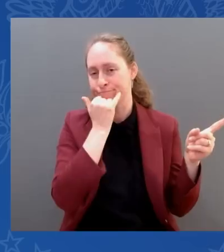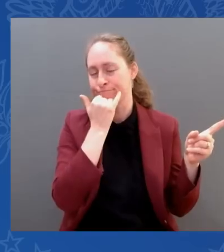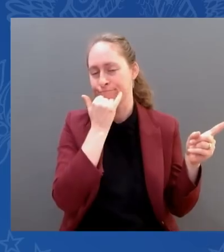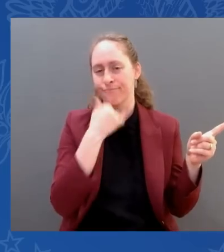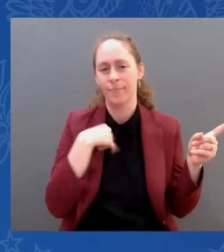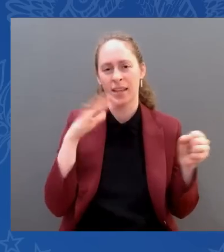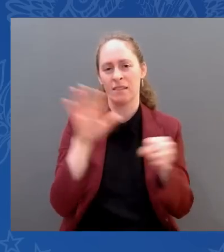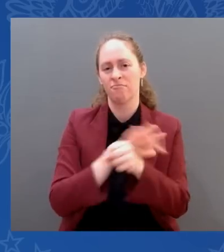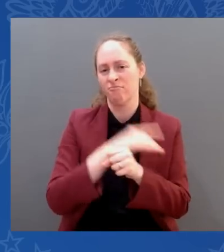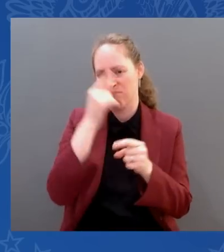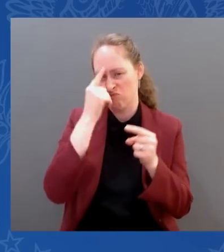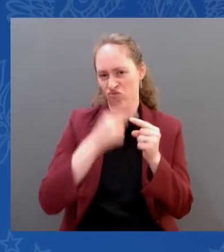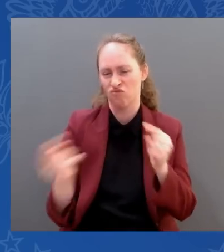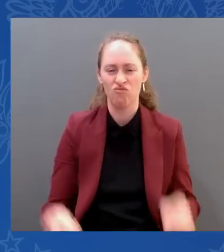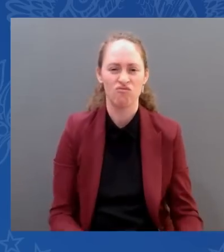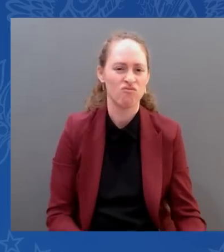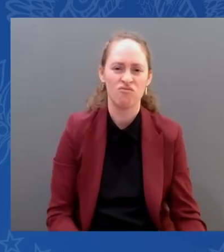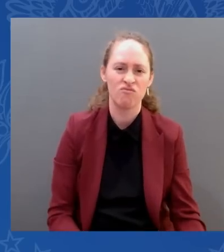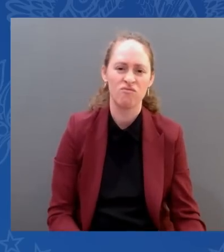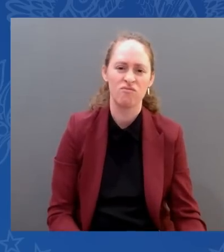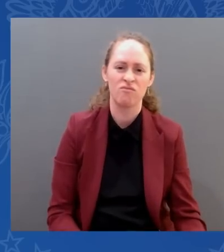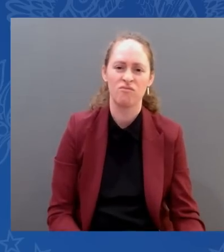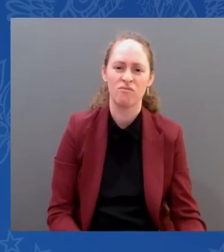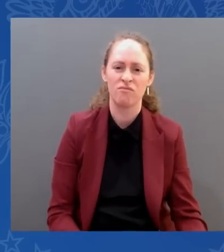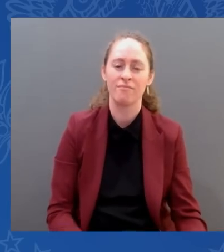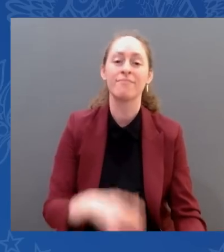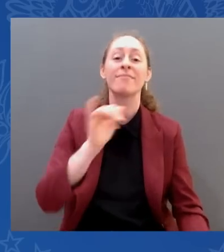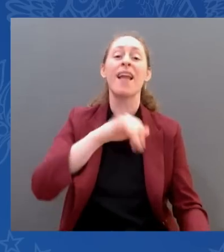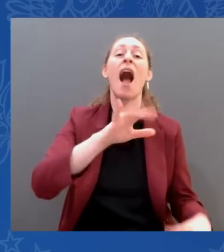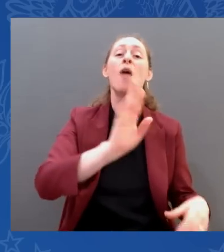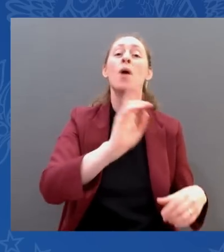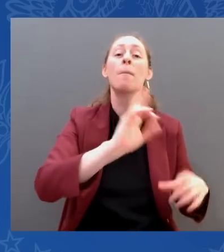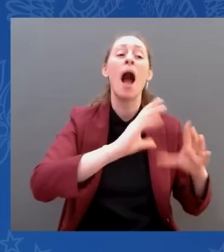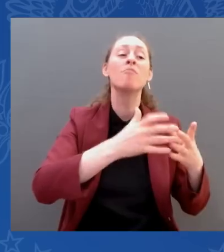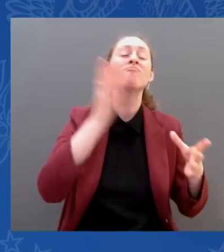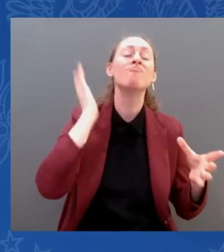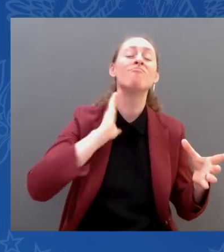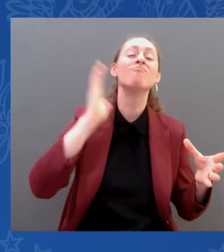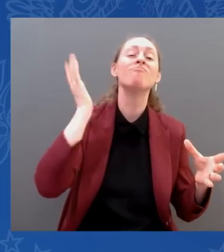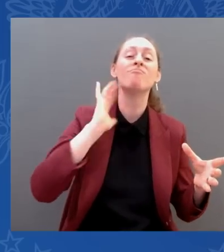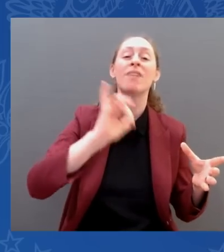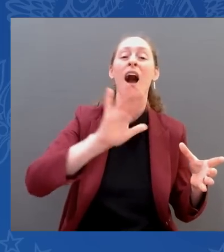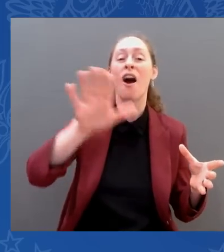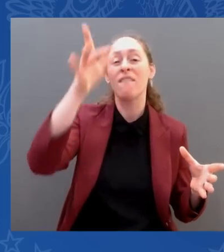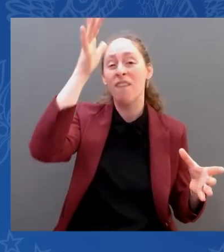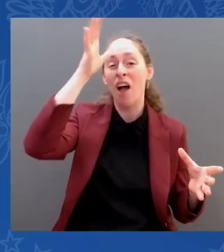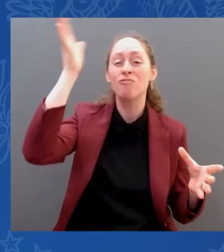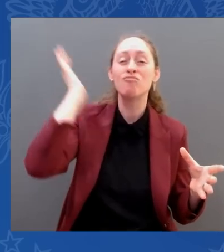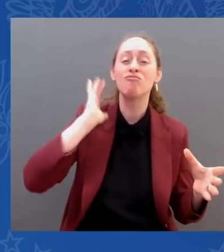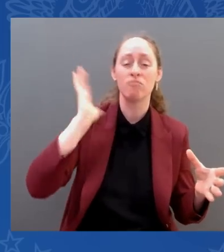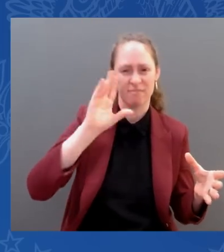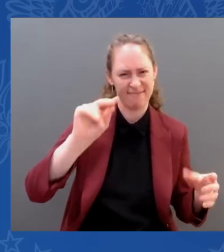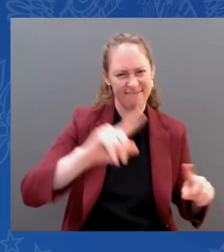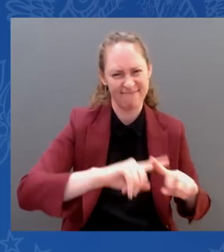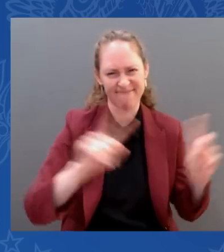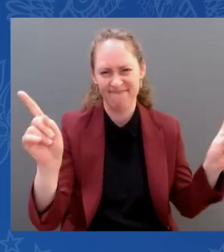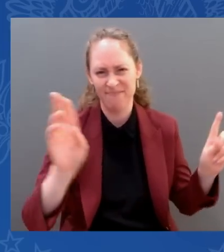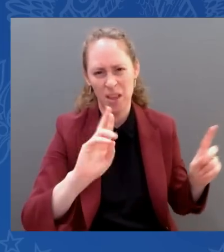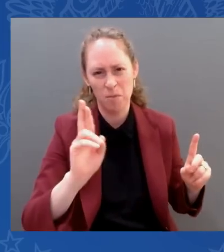this is a different deal. It really is. I've worked with a lot of honorable Republicans -- very conservative Republicans -- over the years when I was a senator.